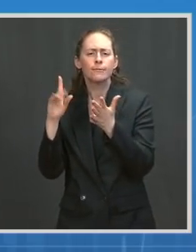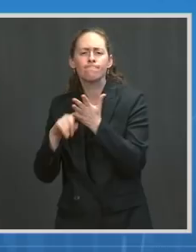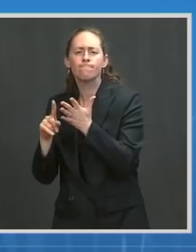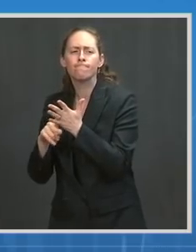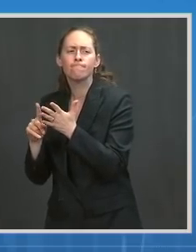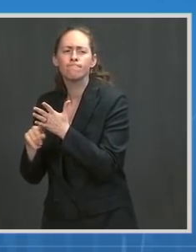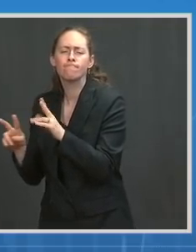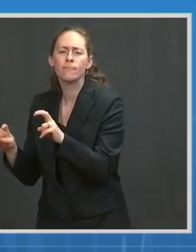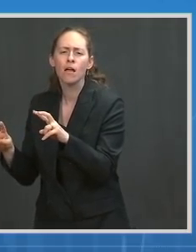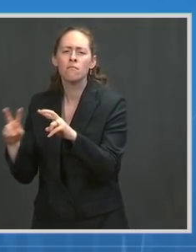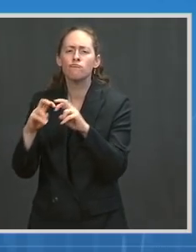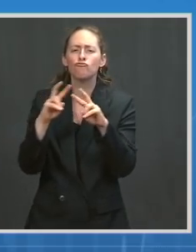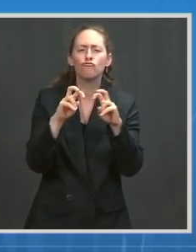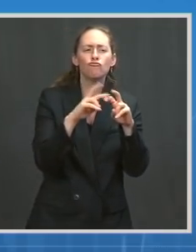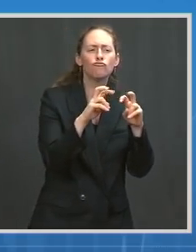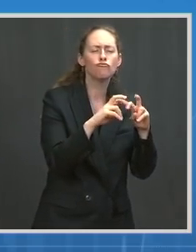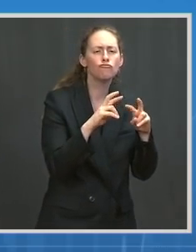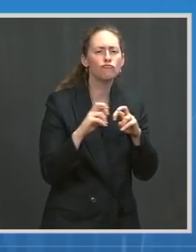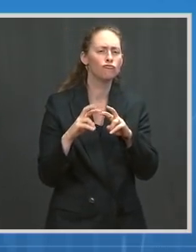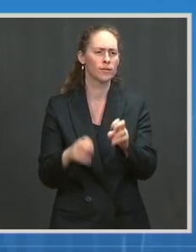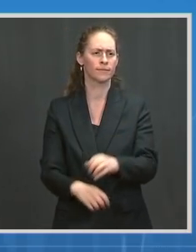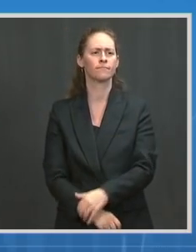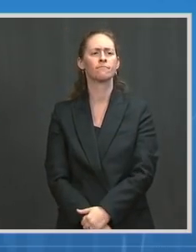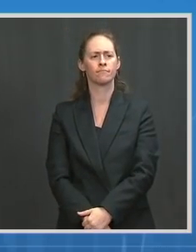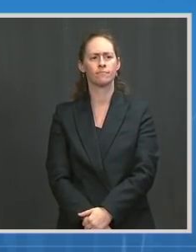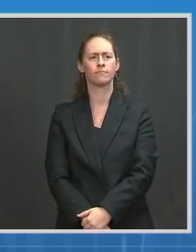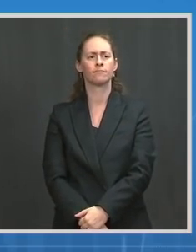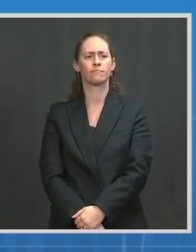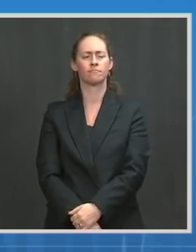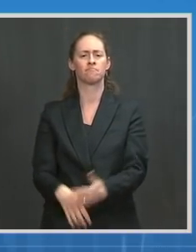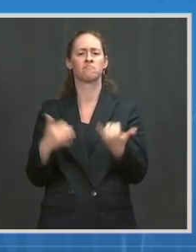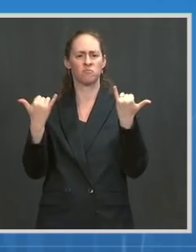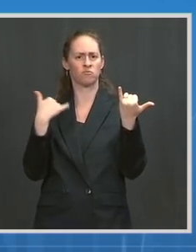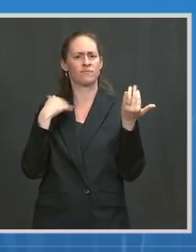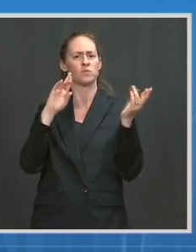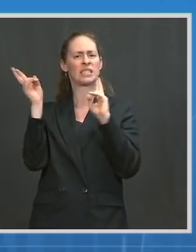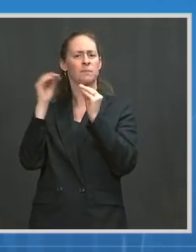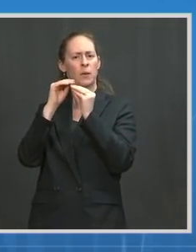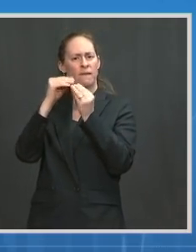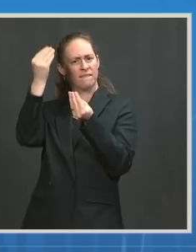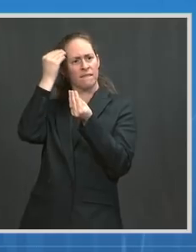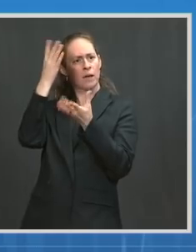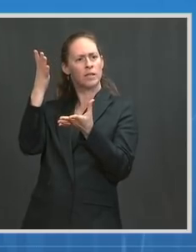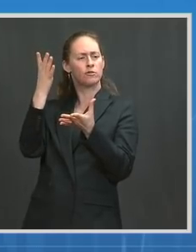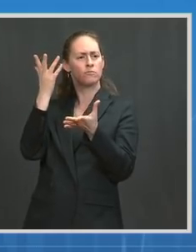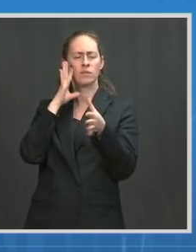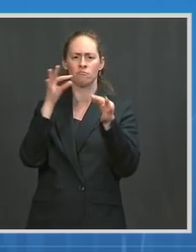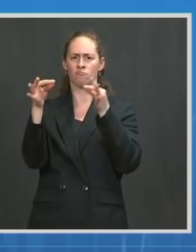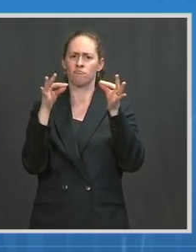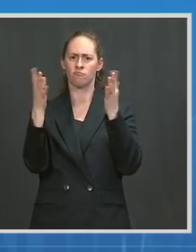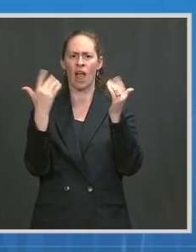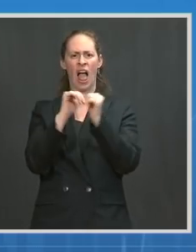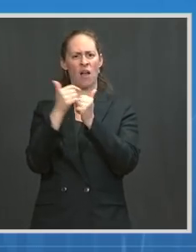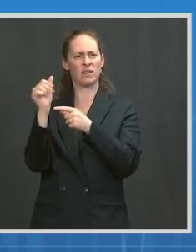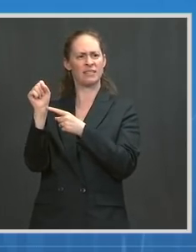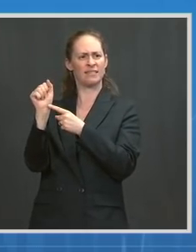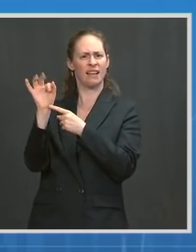We now have numerous reports in the literature that demonstrate the safety and real-world effectiveness of the authorized vaccines.